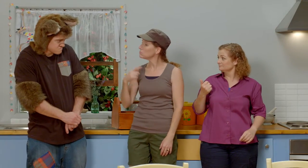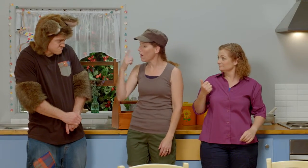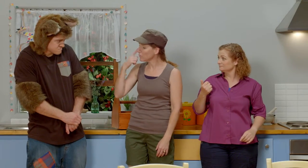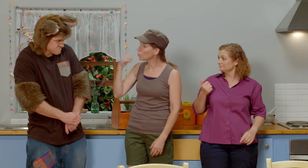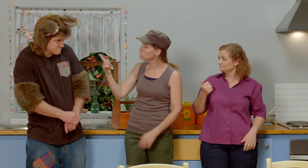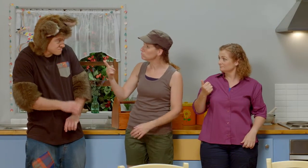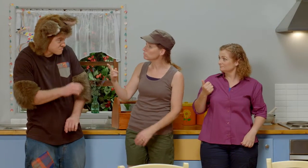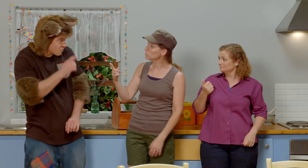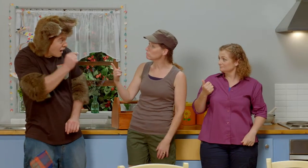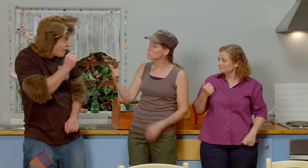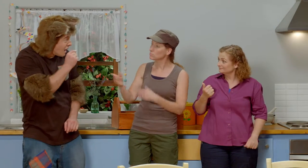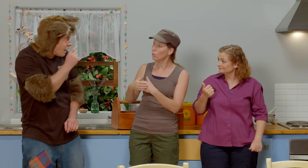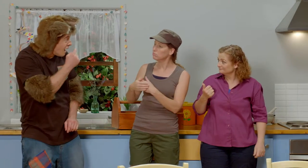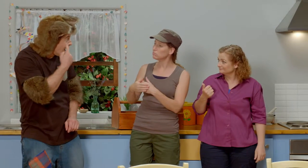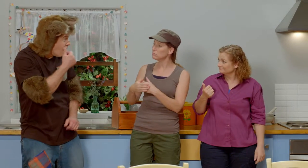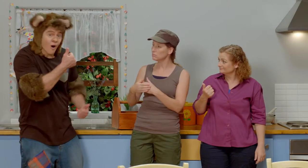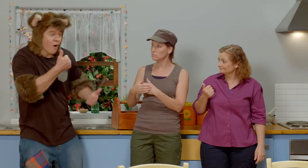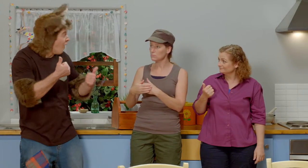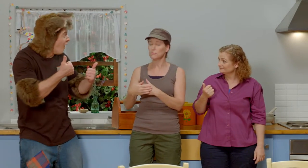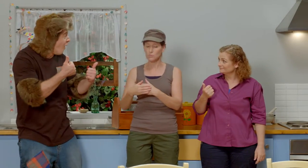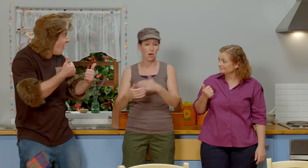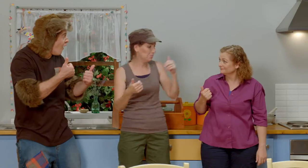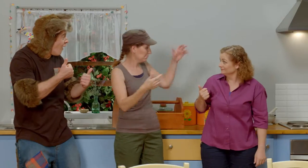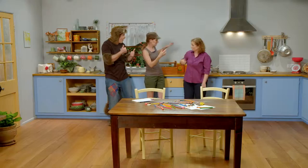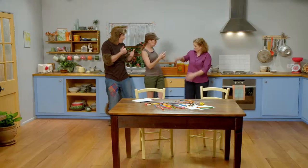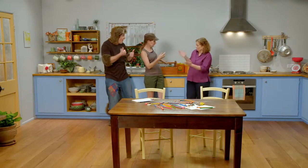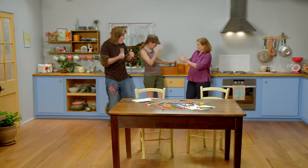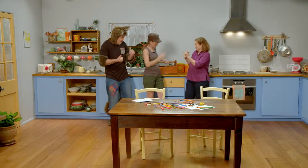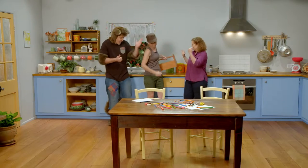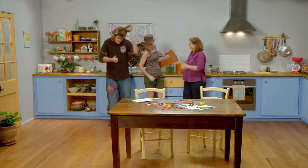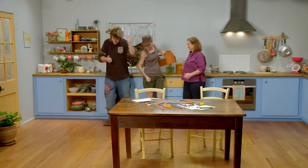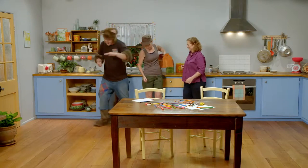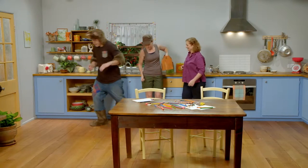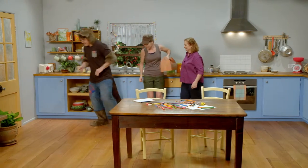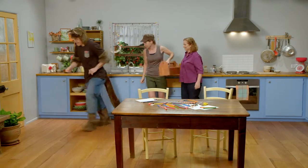Yes, I can look at your door. You could? Oh that’s great! Good, let’s go.